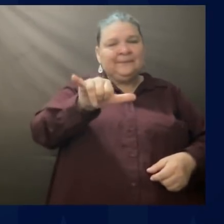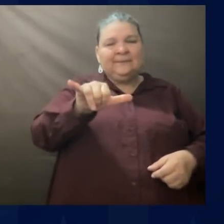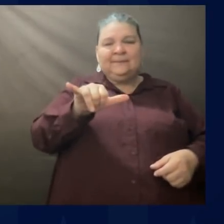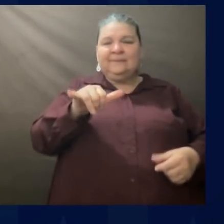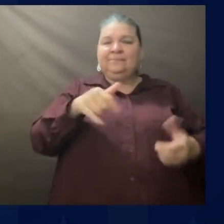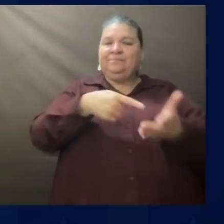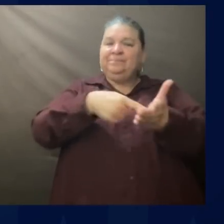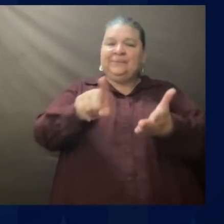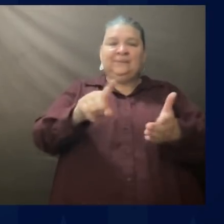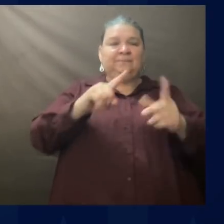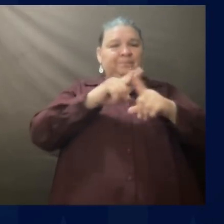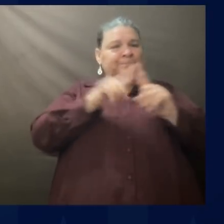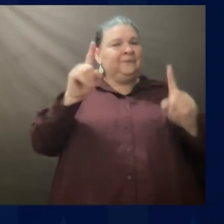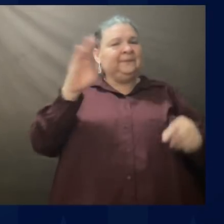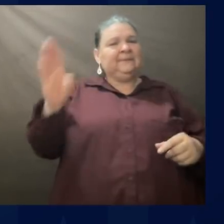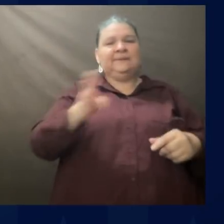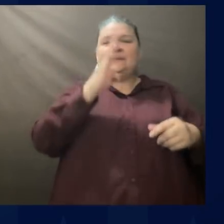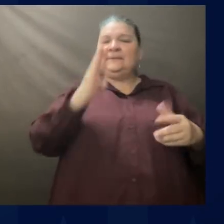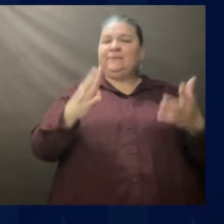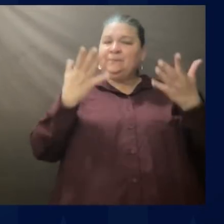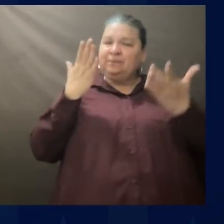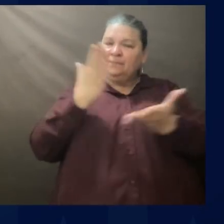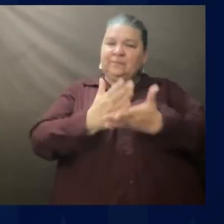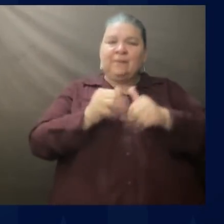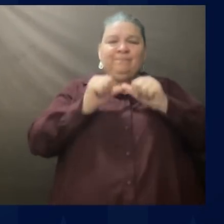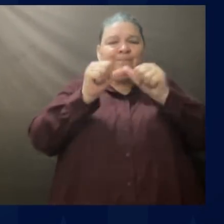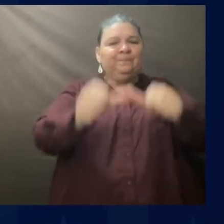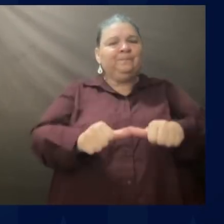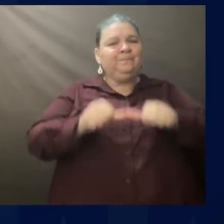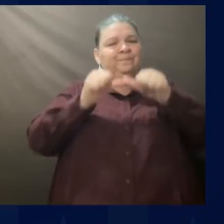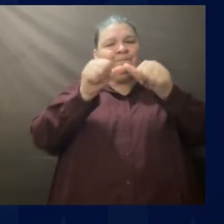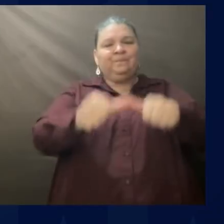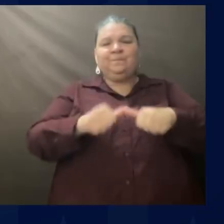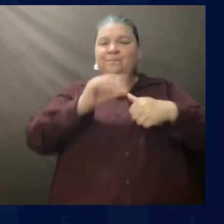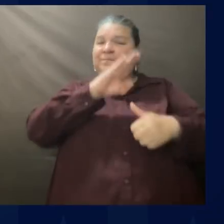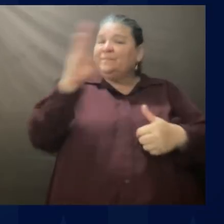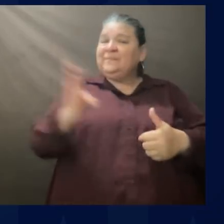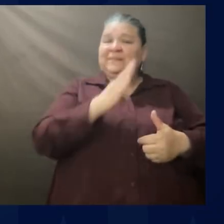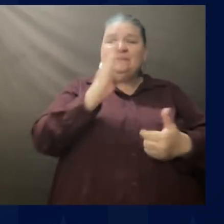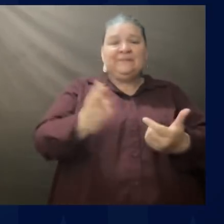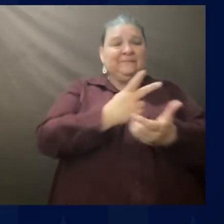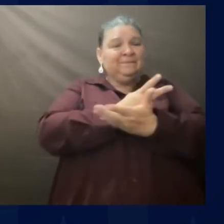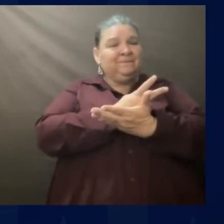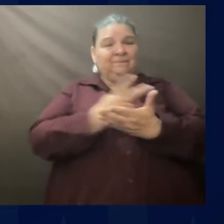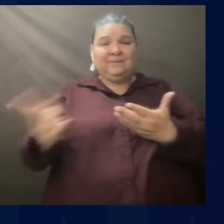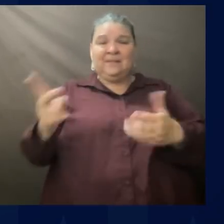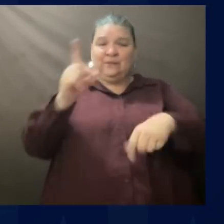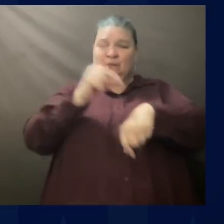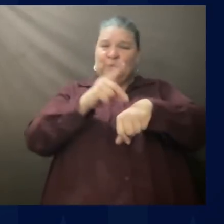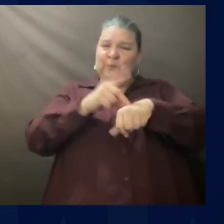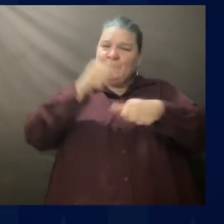We’ll never fail in our duty to remember: With their lives, they bought our freedom.